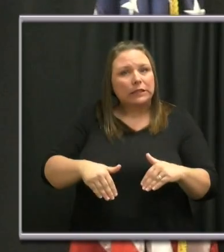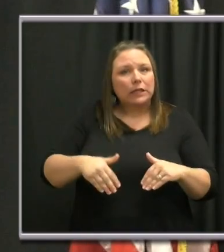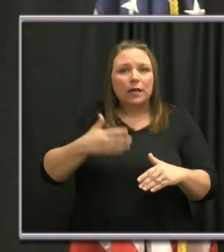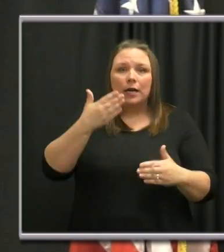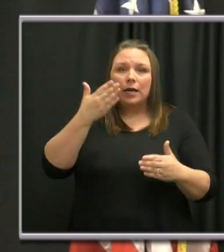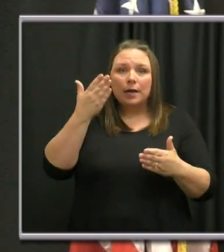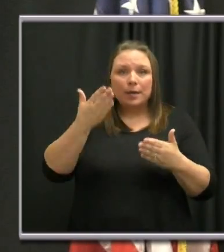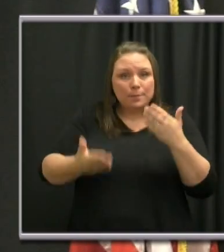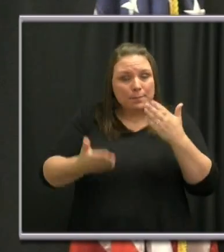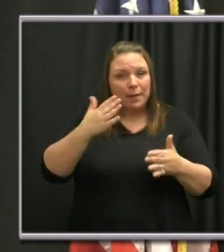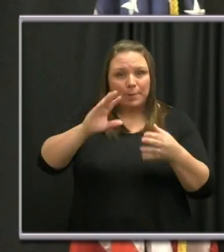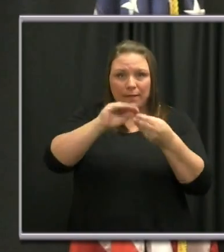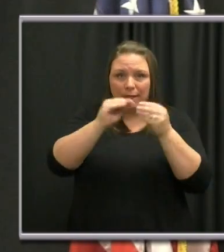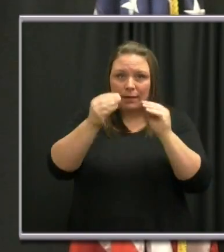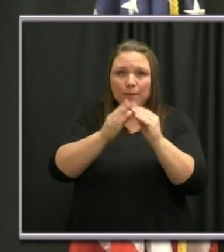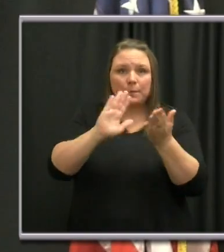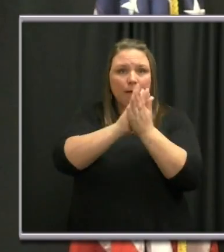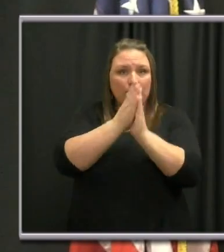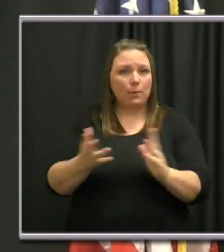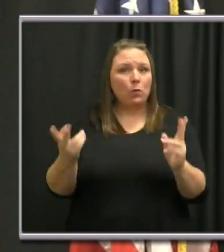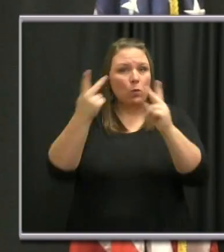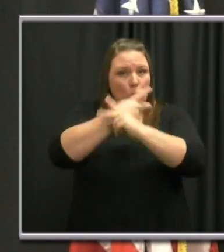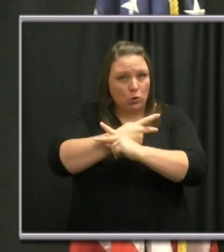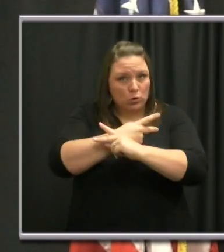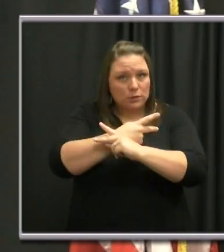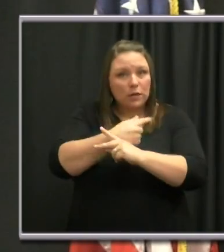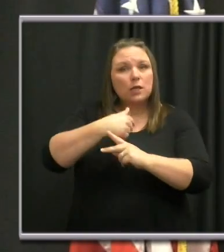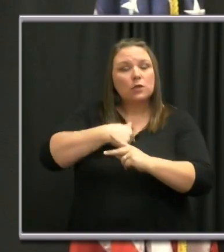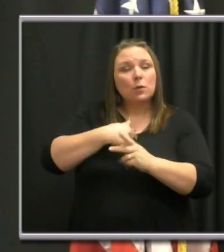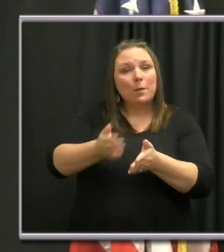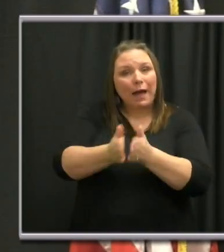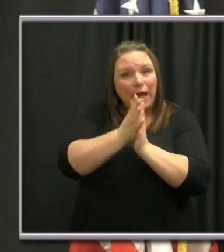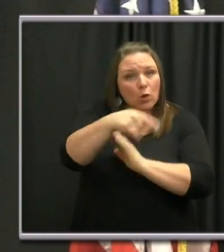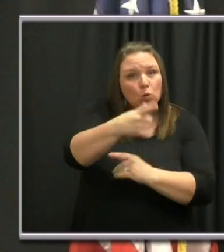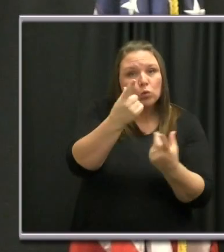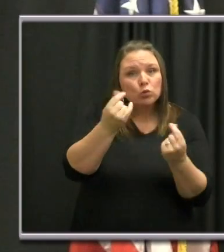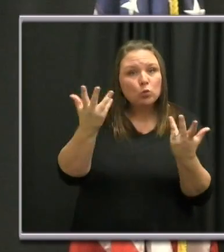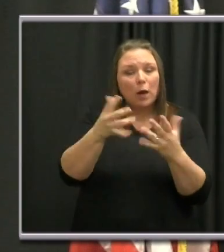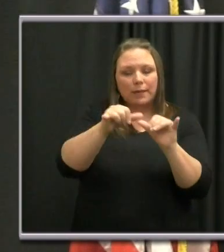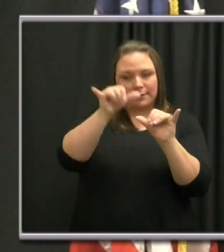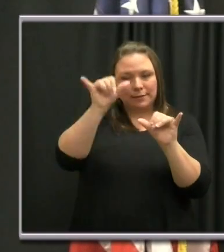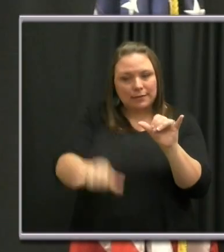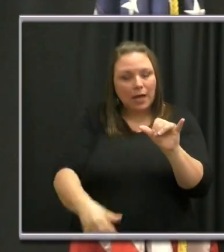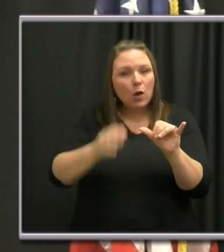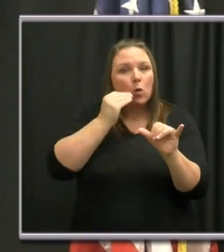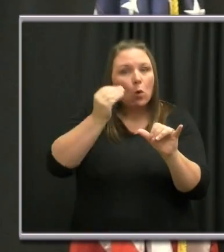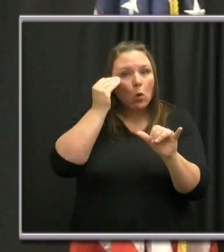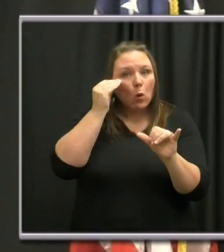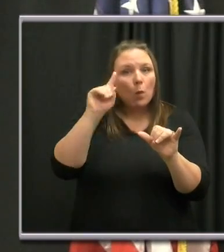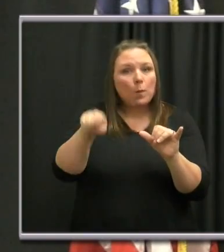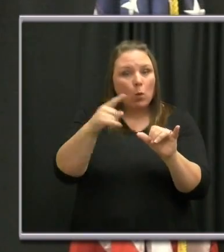PRACTICE AT ALL IF YOU'RE DOING- THAT WE MAY NOT HAVE AS AS GOOD OF AN OUTCOME. AND SO